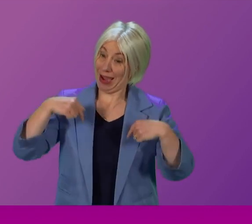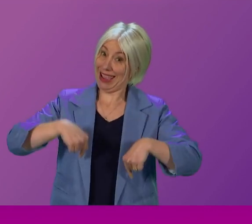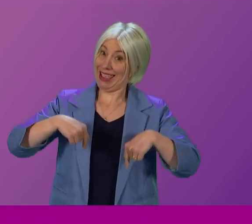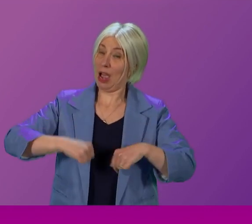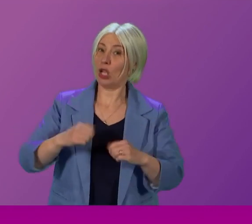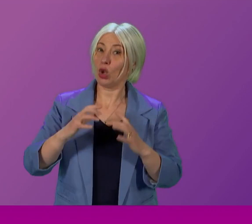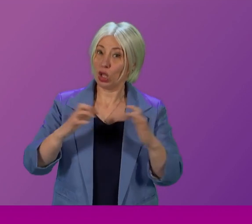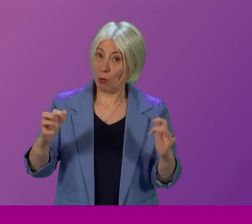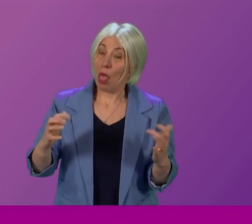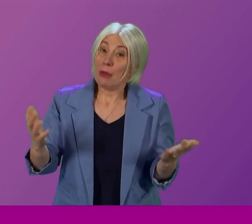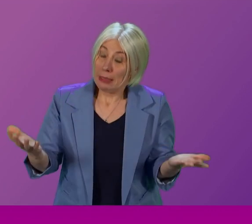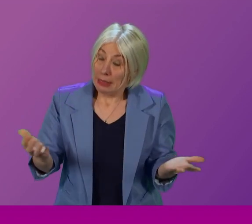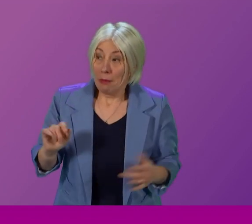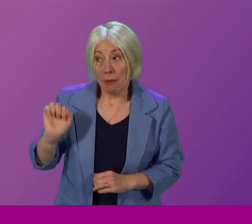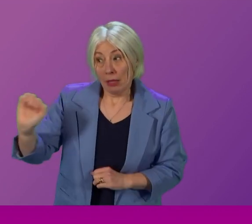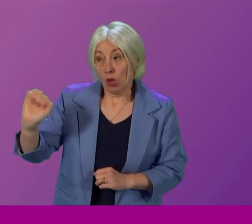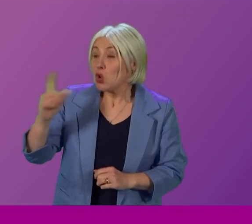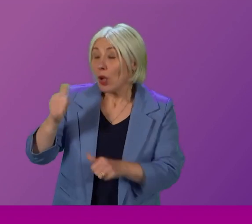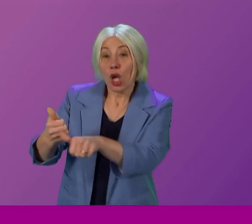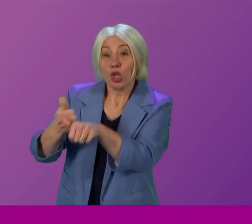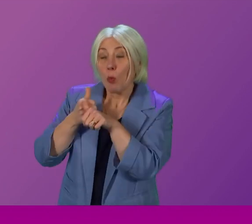the Scottish Parliament. Perhaps the member will, in the future, support our calls for such powers.